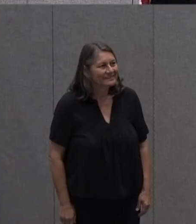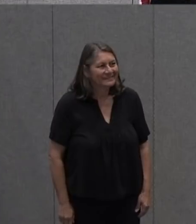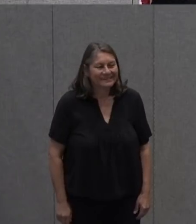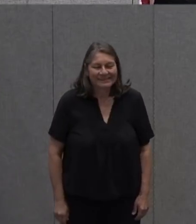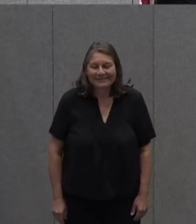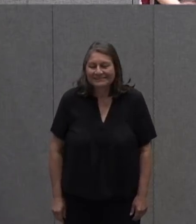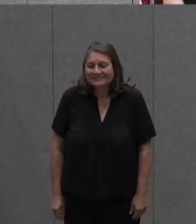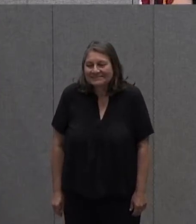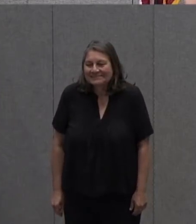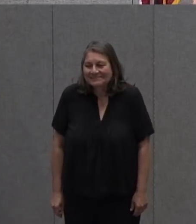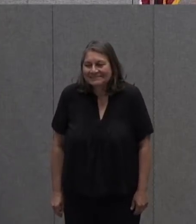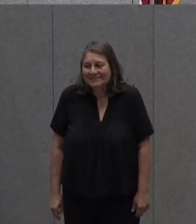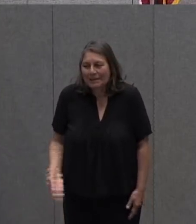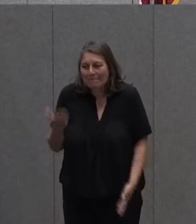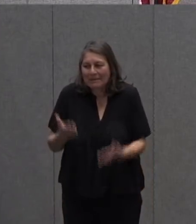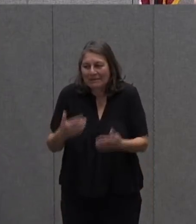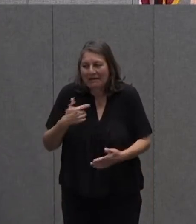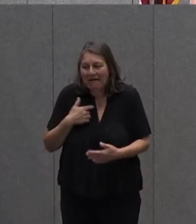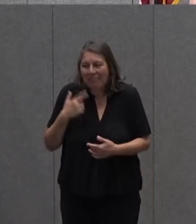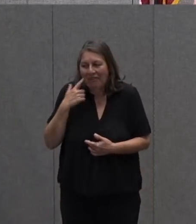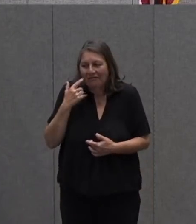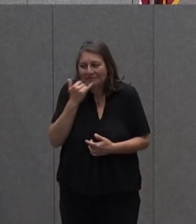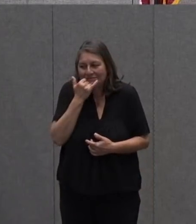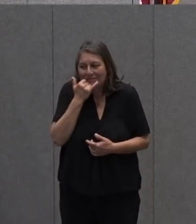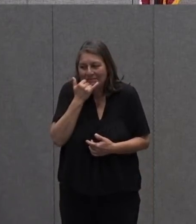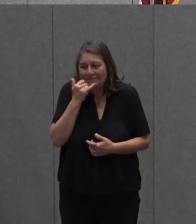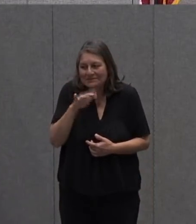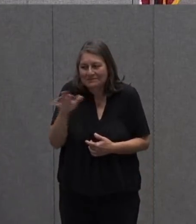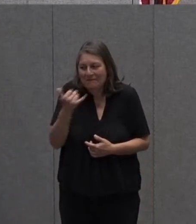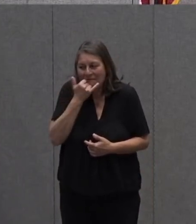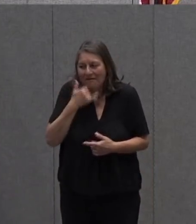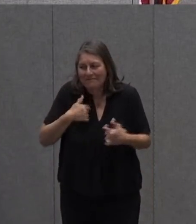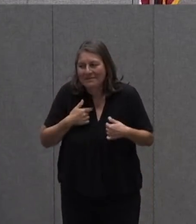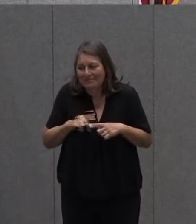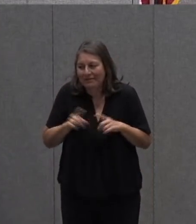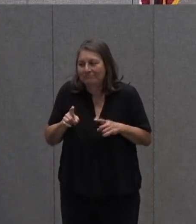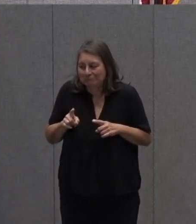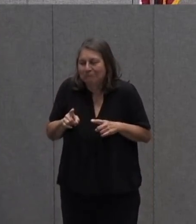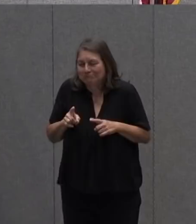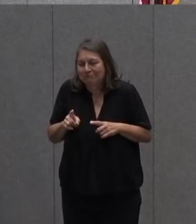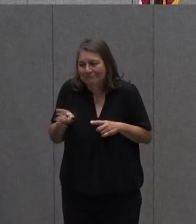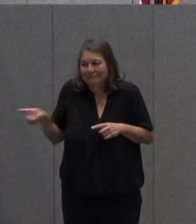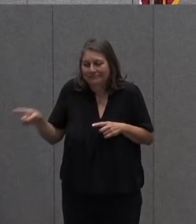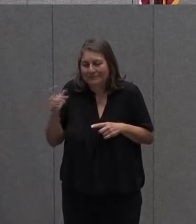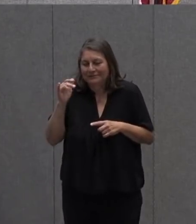I thought I had the wrong spelling. No. Thank you, I'm excited to win. For some of us that are a little spelling challenged,